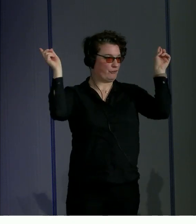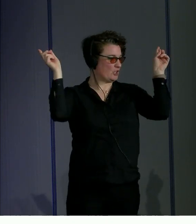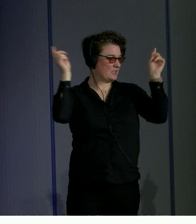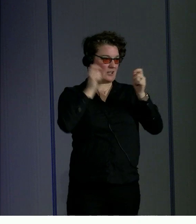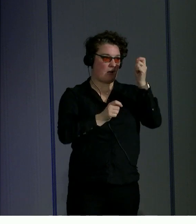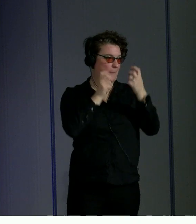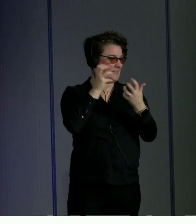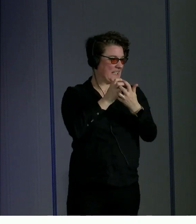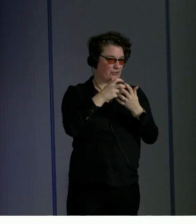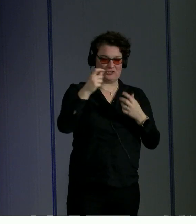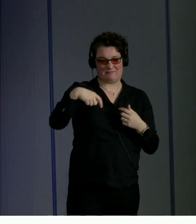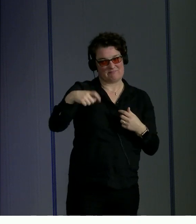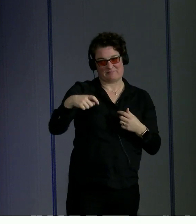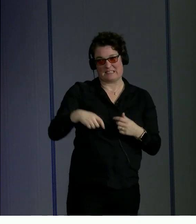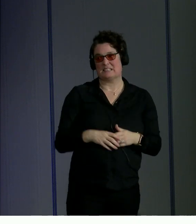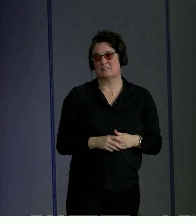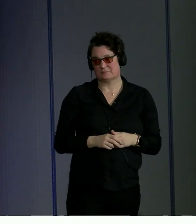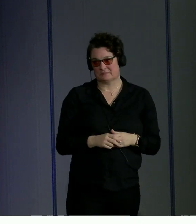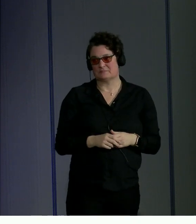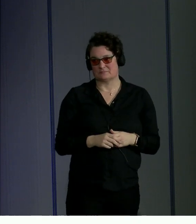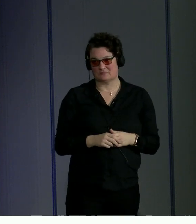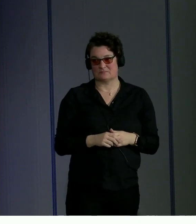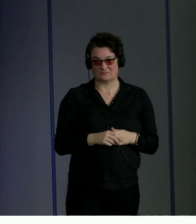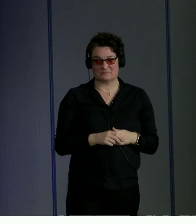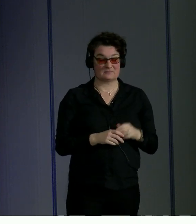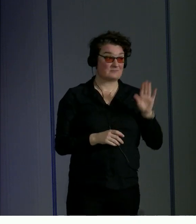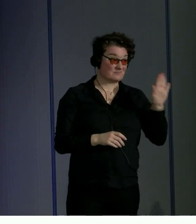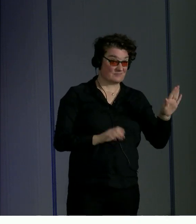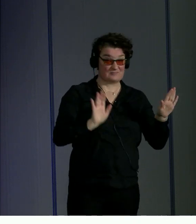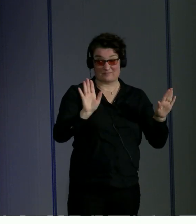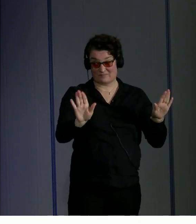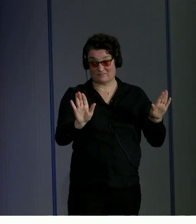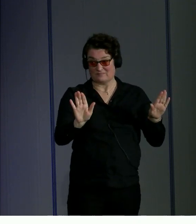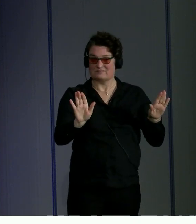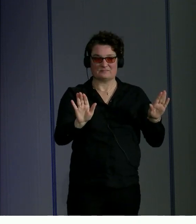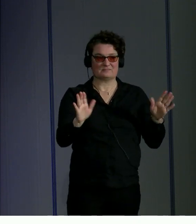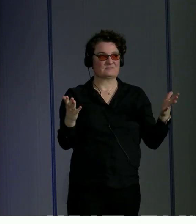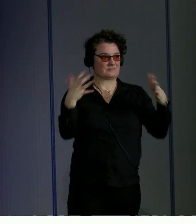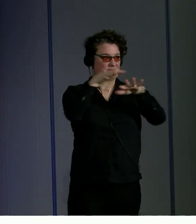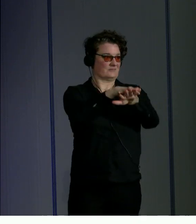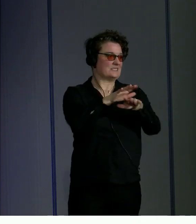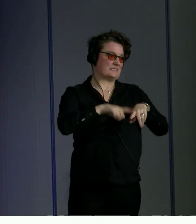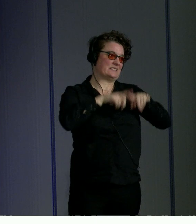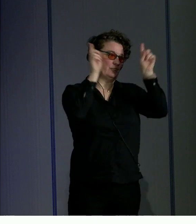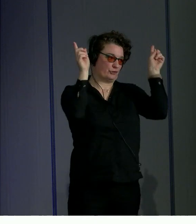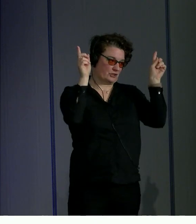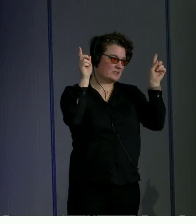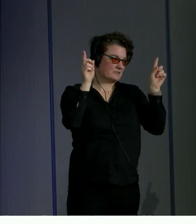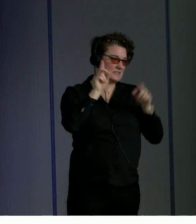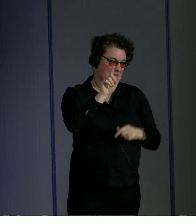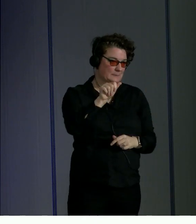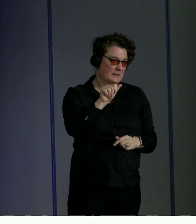new disability needing new accommodations, because now it combines them into one disability as its